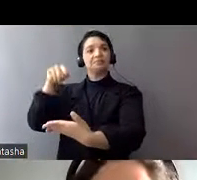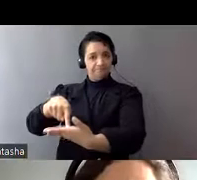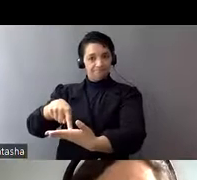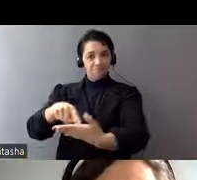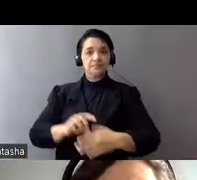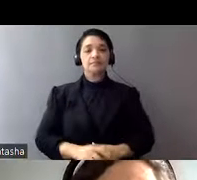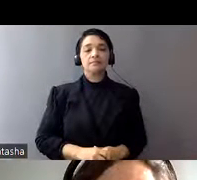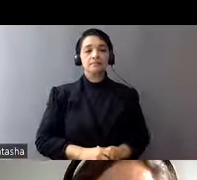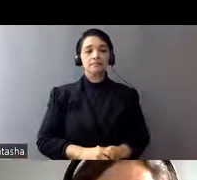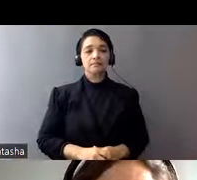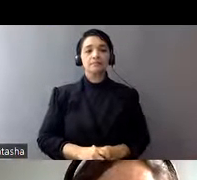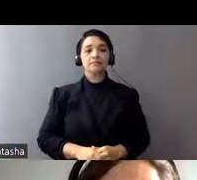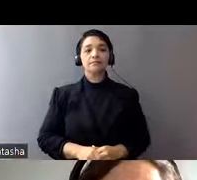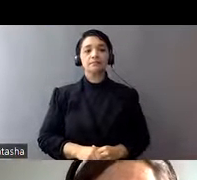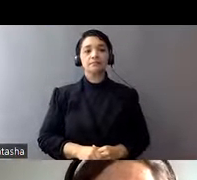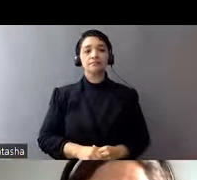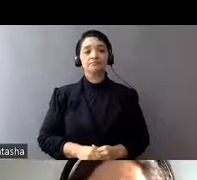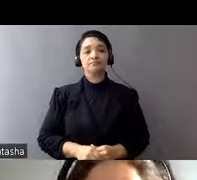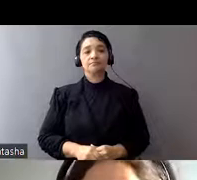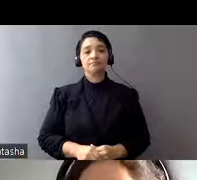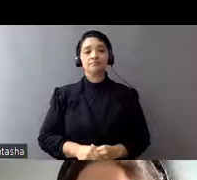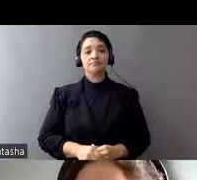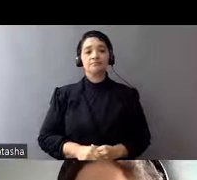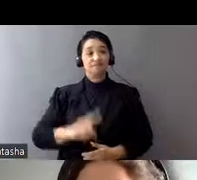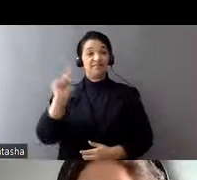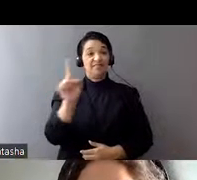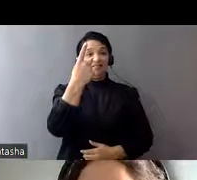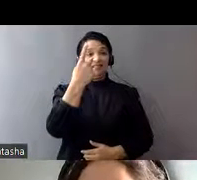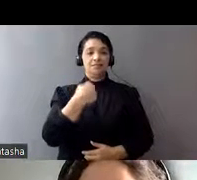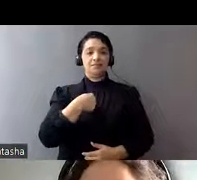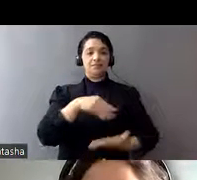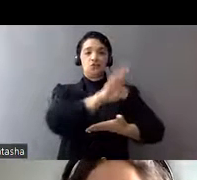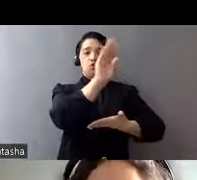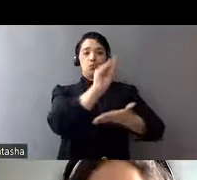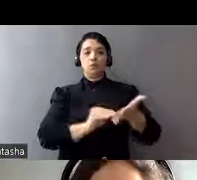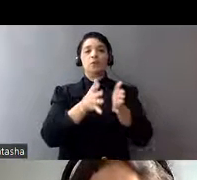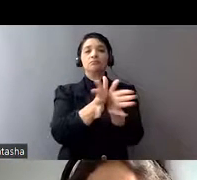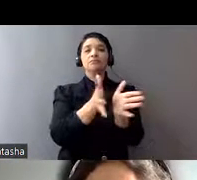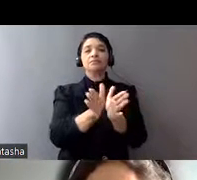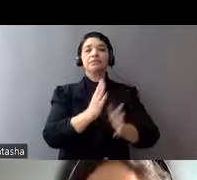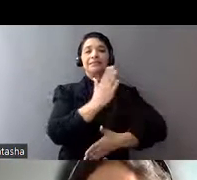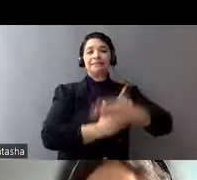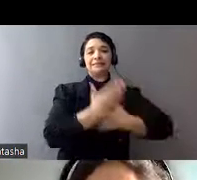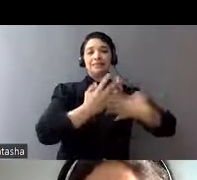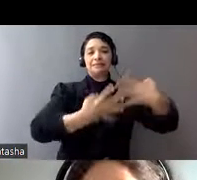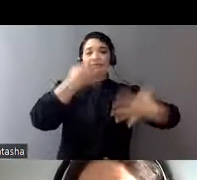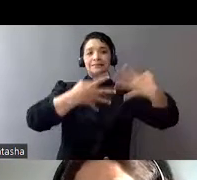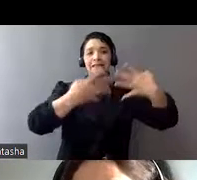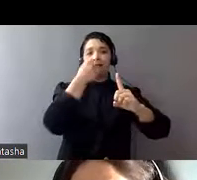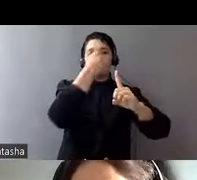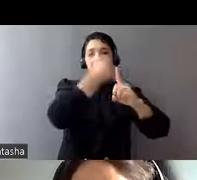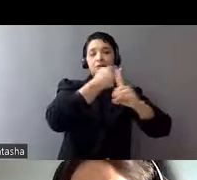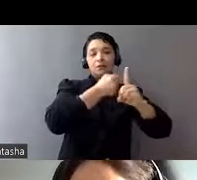I will start by the report on the disability data advocacy toolkit.